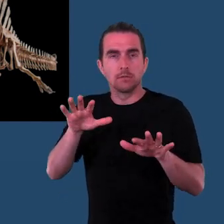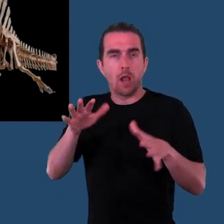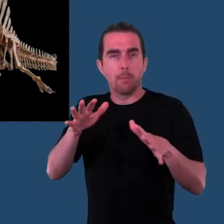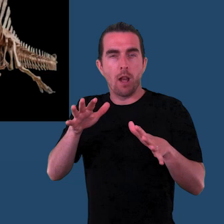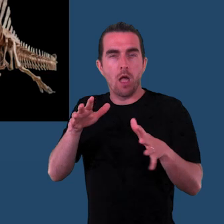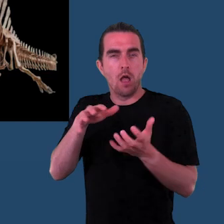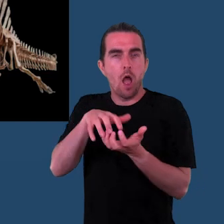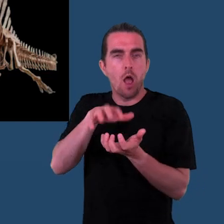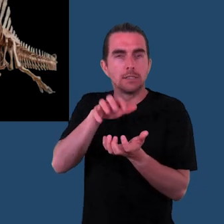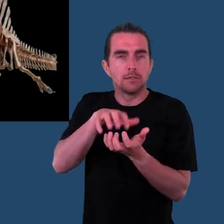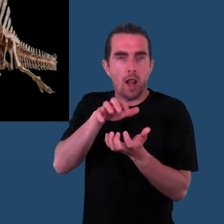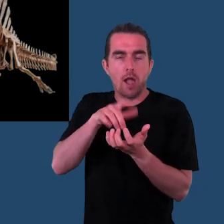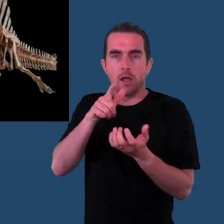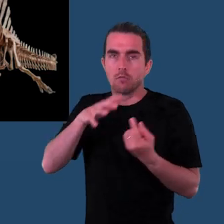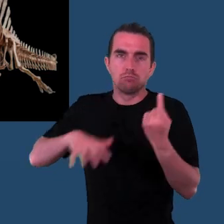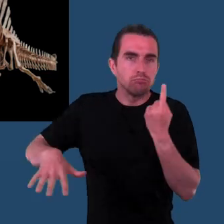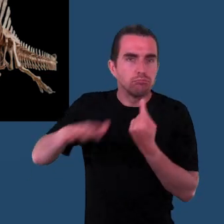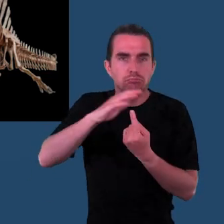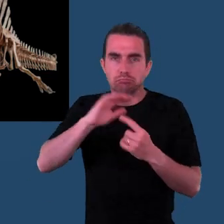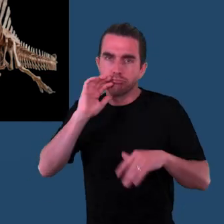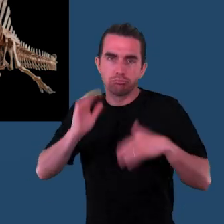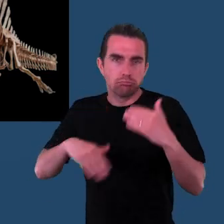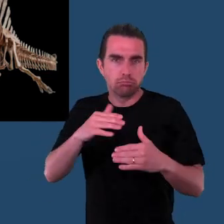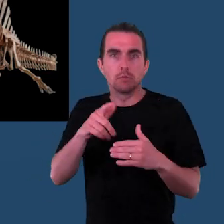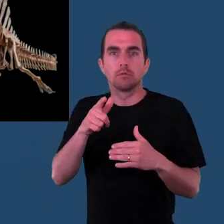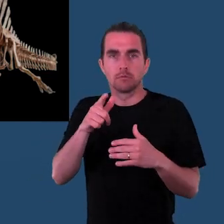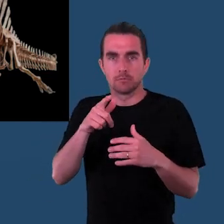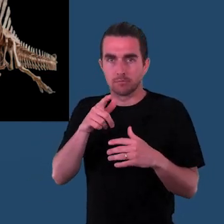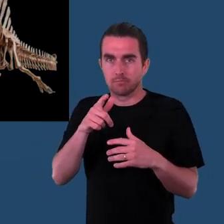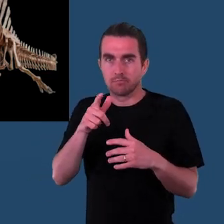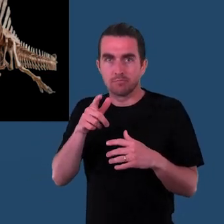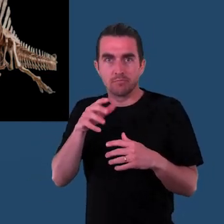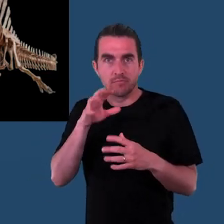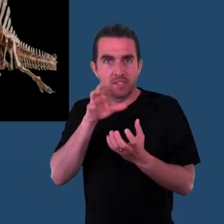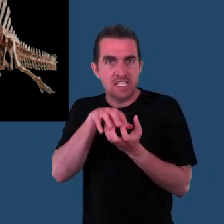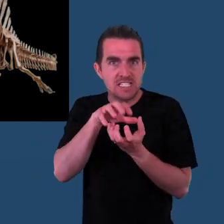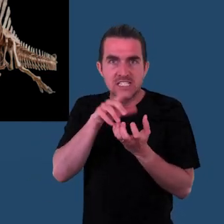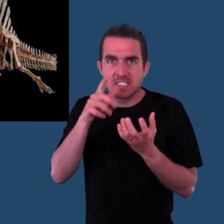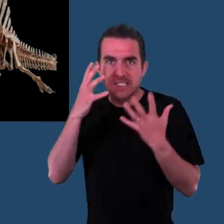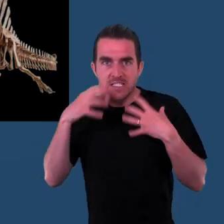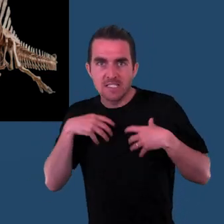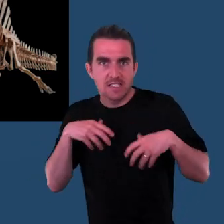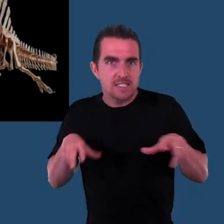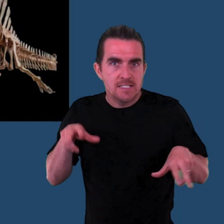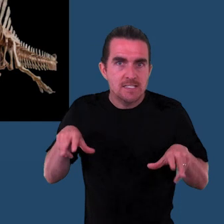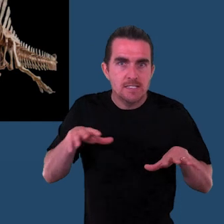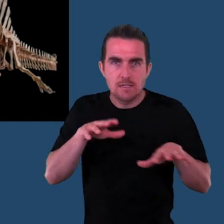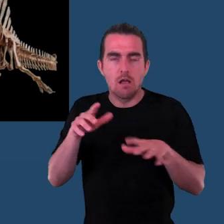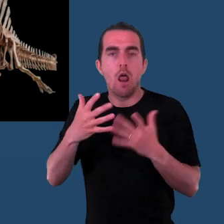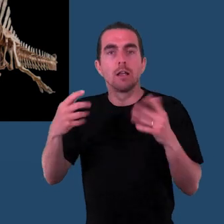very similar to crocodiles, occupying that same sort of environment. Crocodiles and alligators, whilst they spend a lot of time in water,